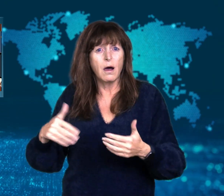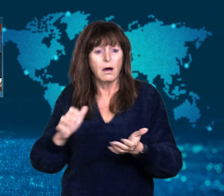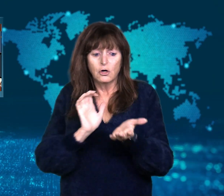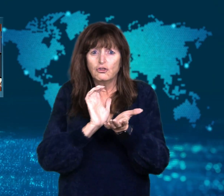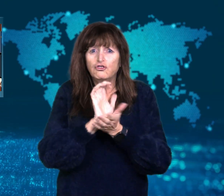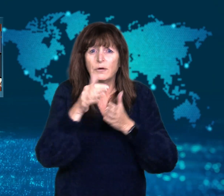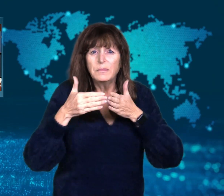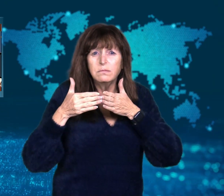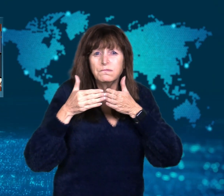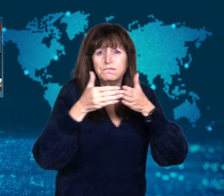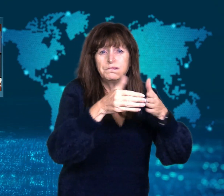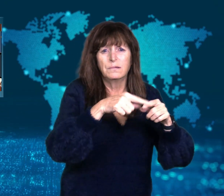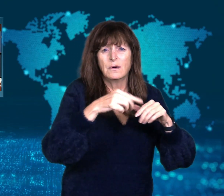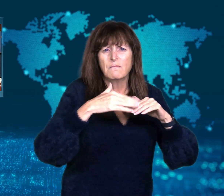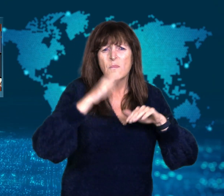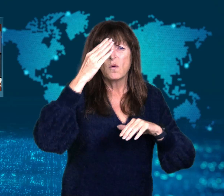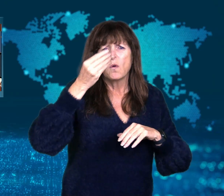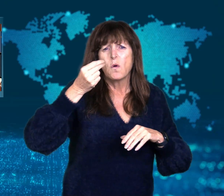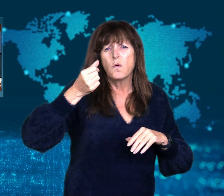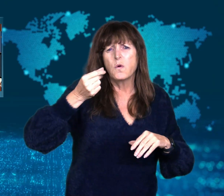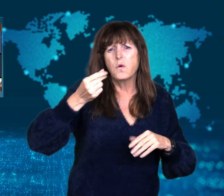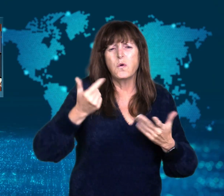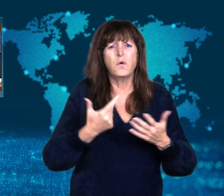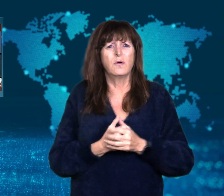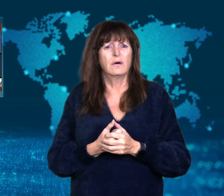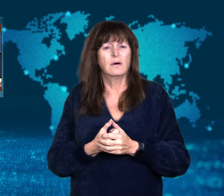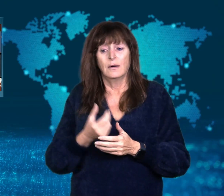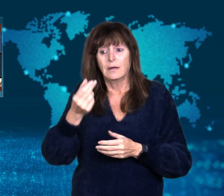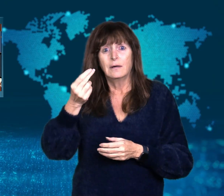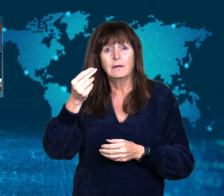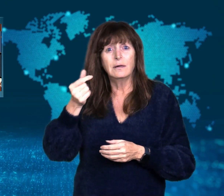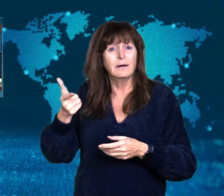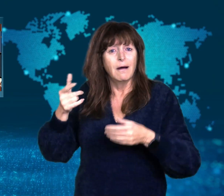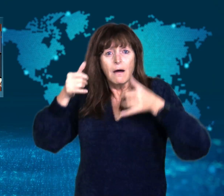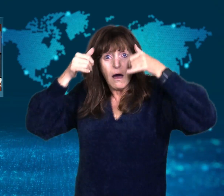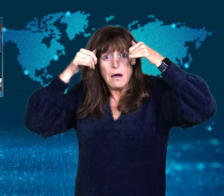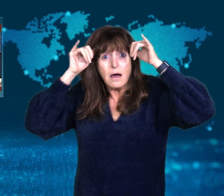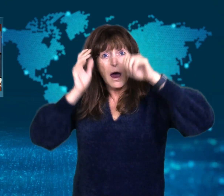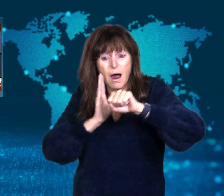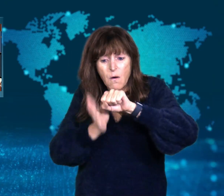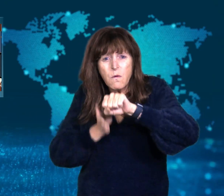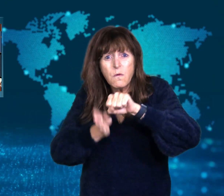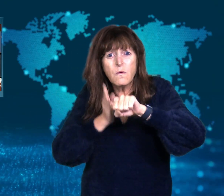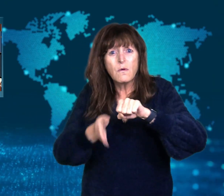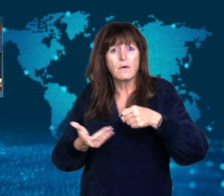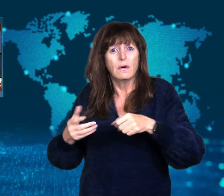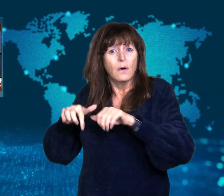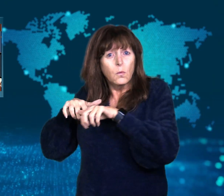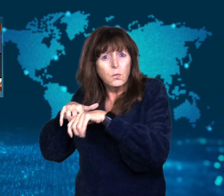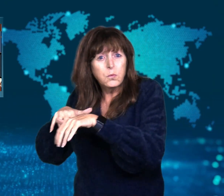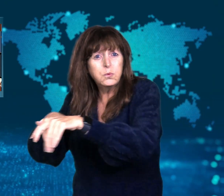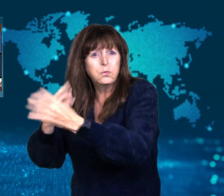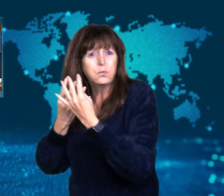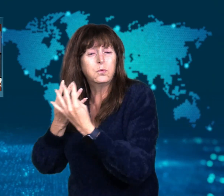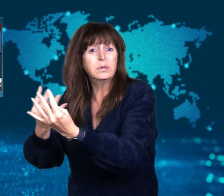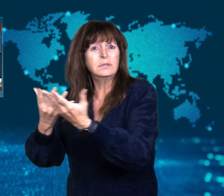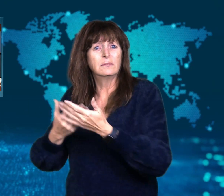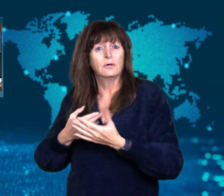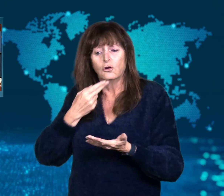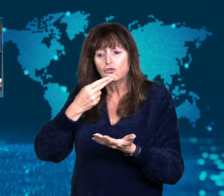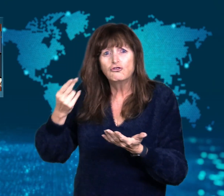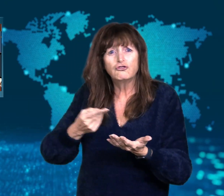As prices for meat, wheat, sugar, vegetable oil,